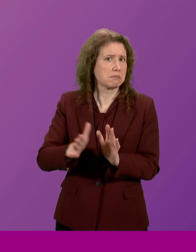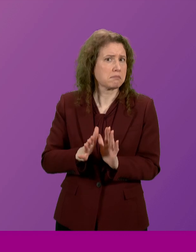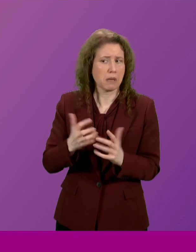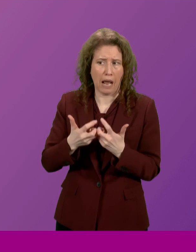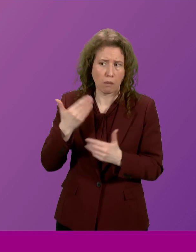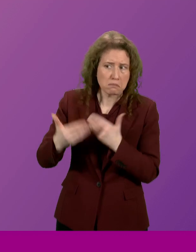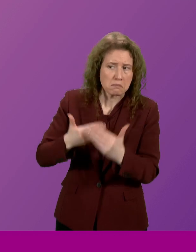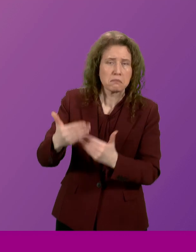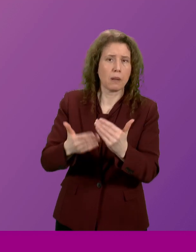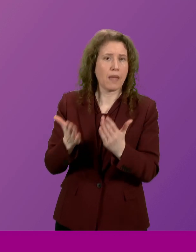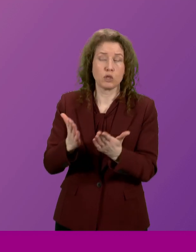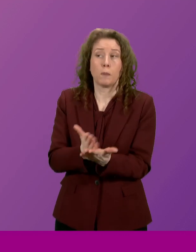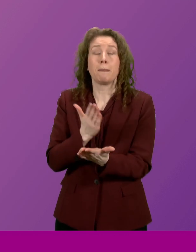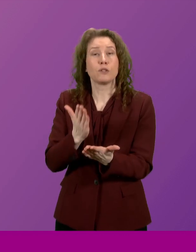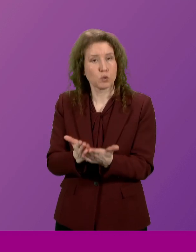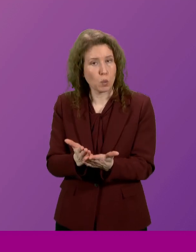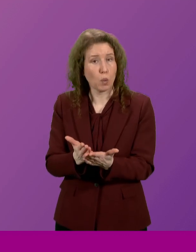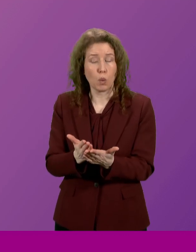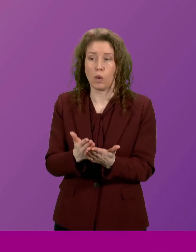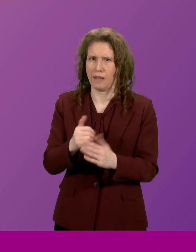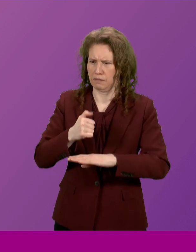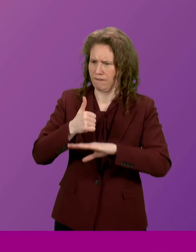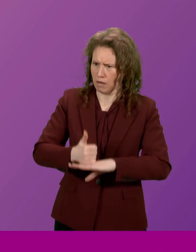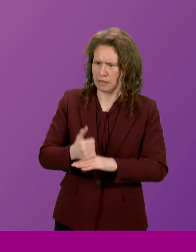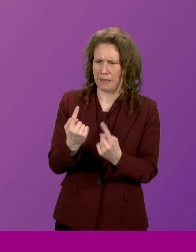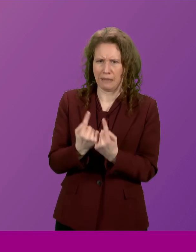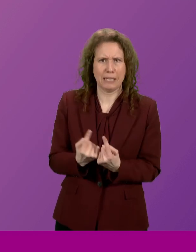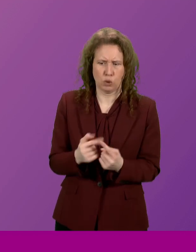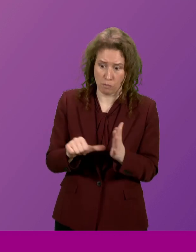that are taking place to ensure that the fundamental issues are remedied.